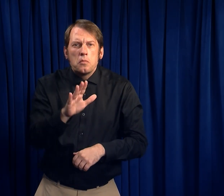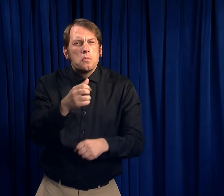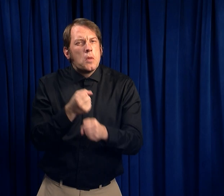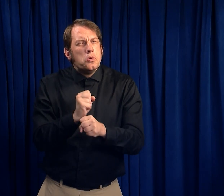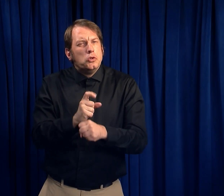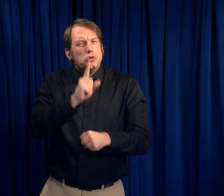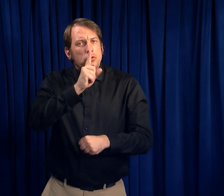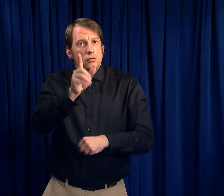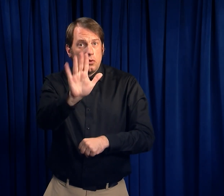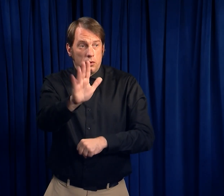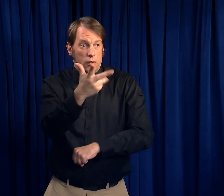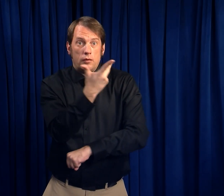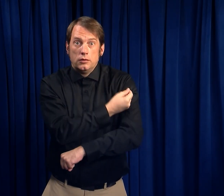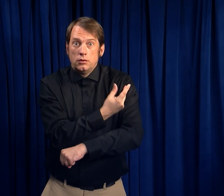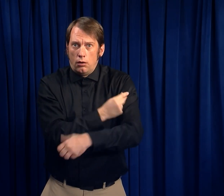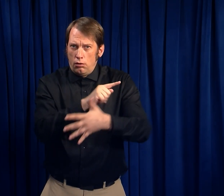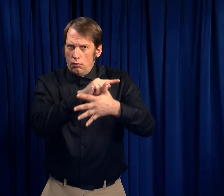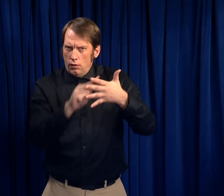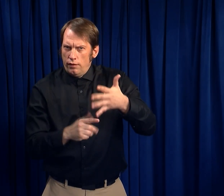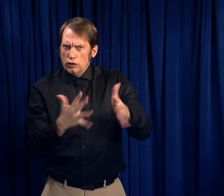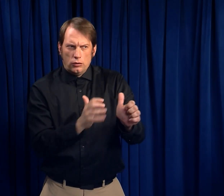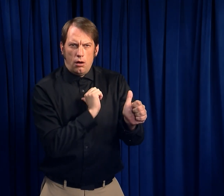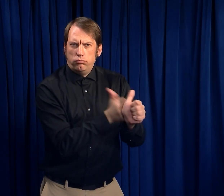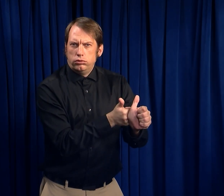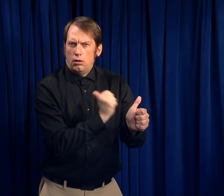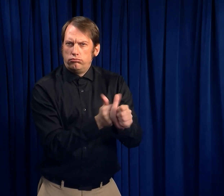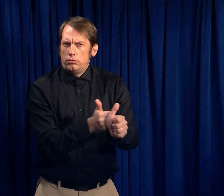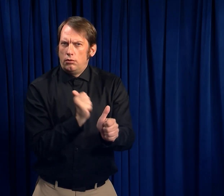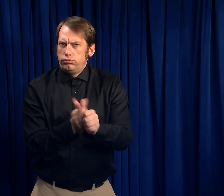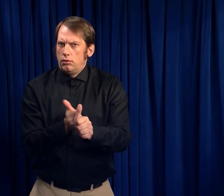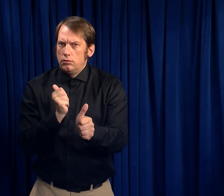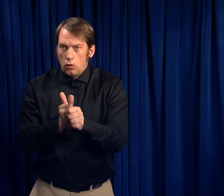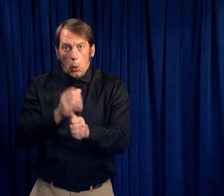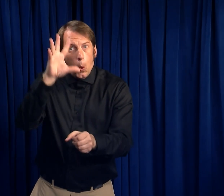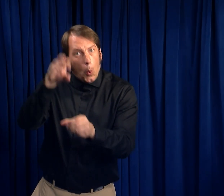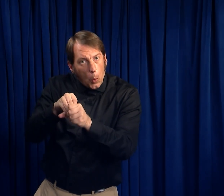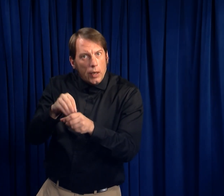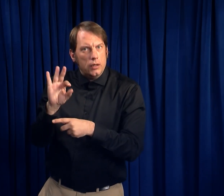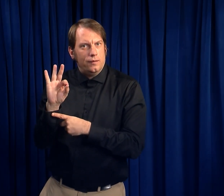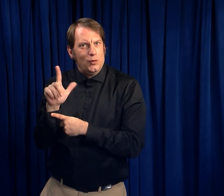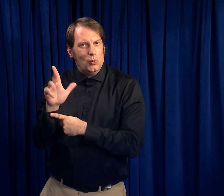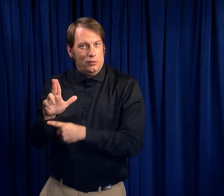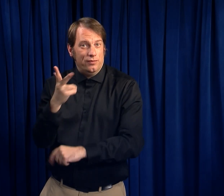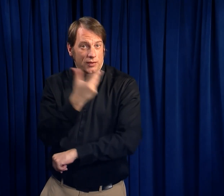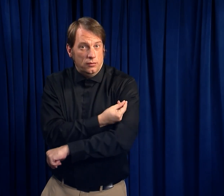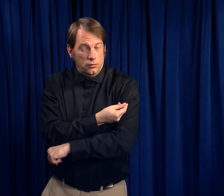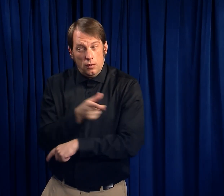Make sure your vaccinations are up to date, including the flu vaccine.